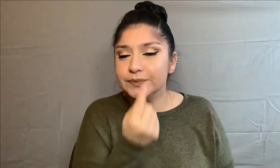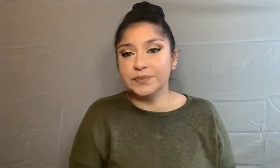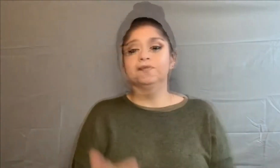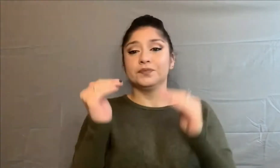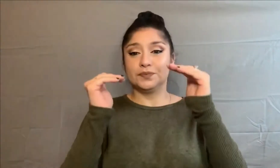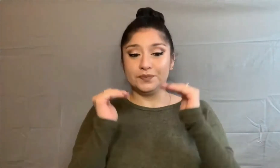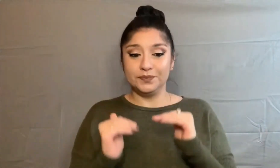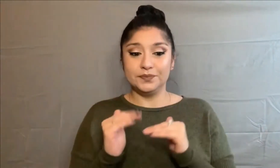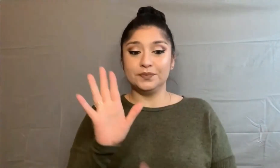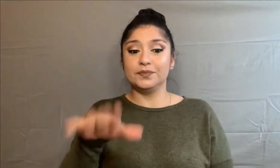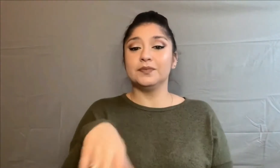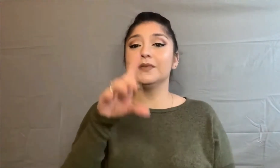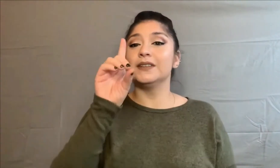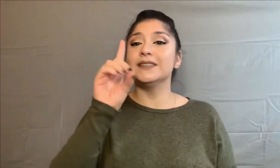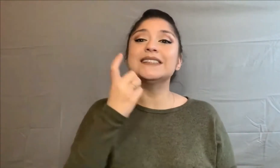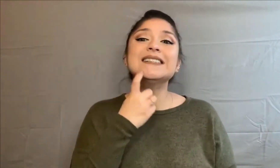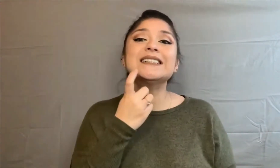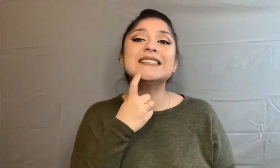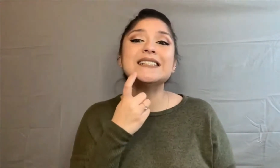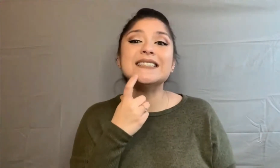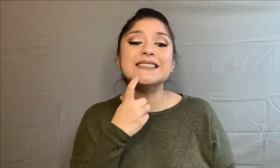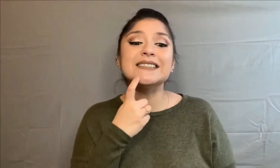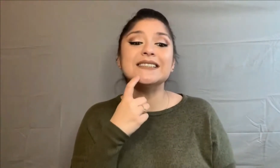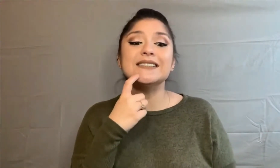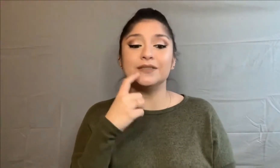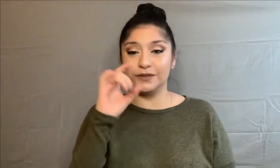Another important topic is dental hygiene while pregnant.